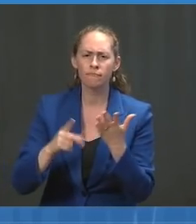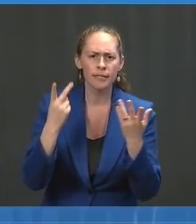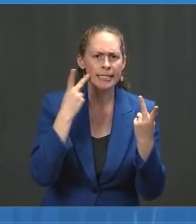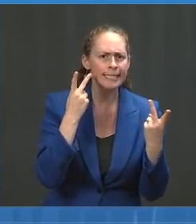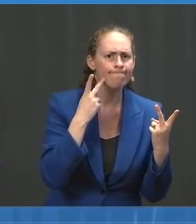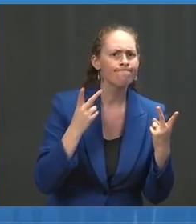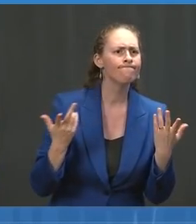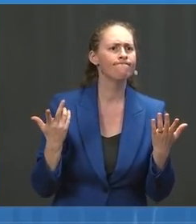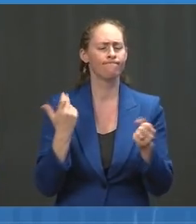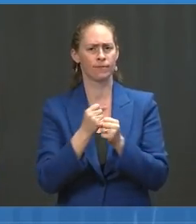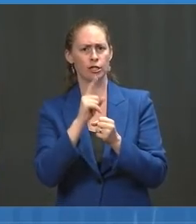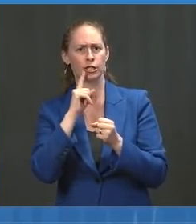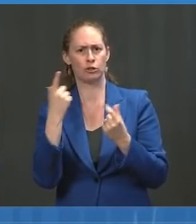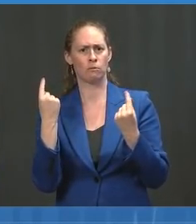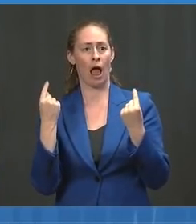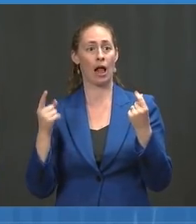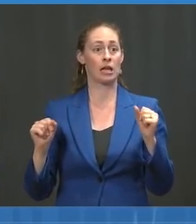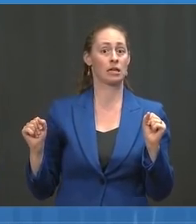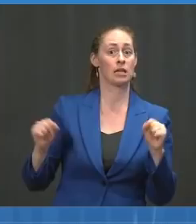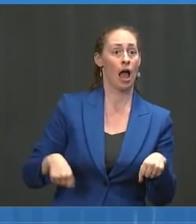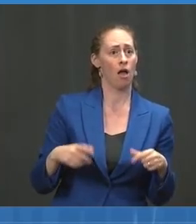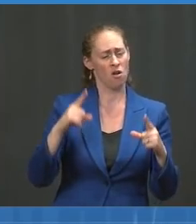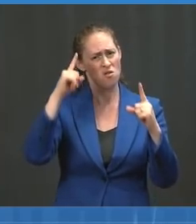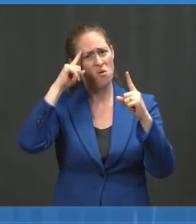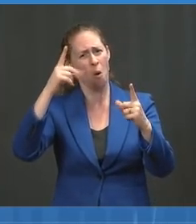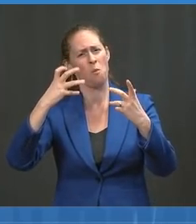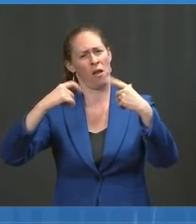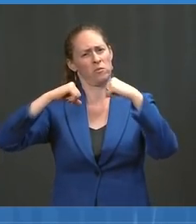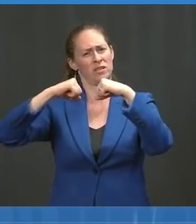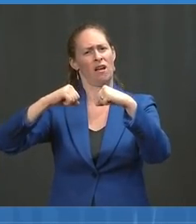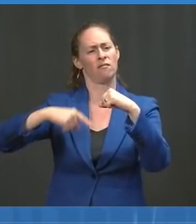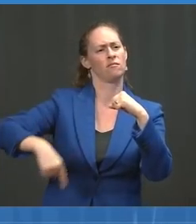and bring them back to school safely. Next question. Moderator: